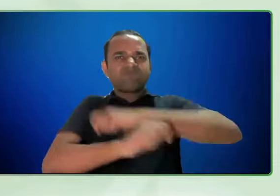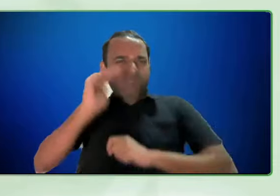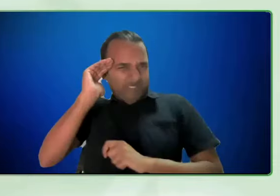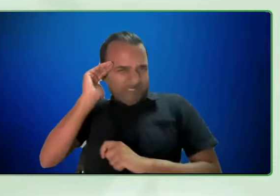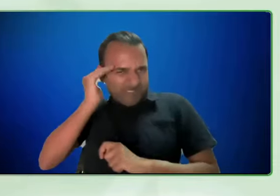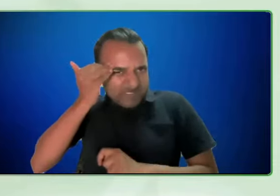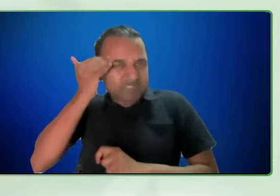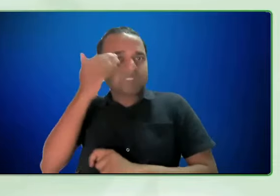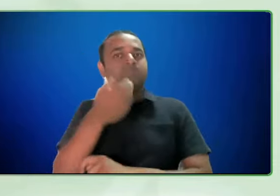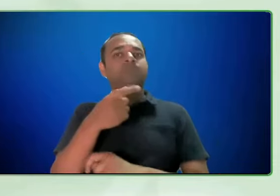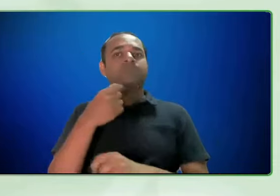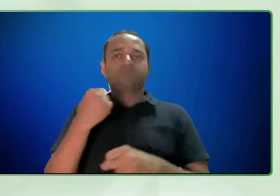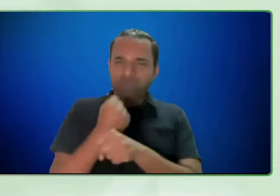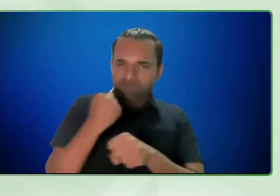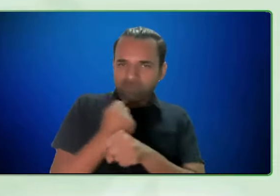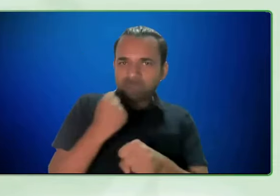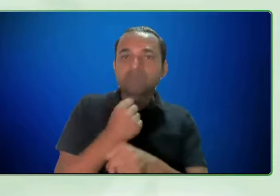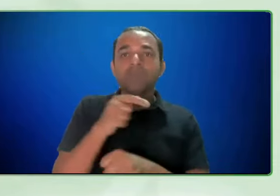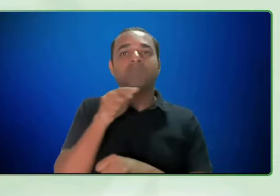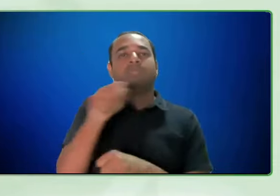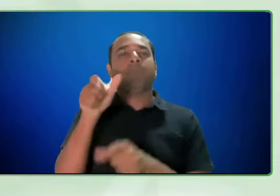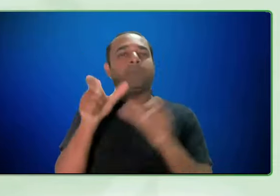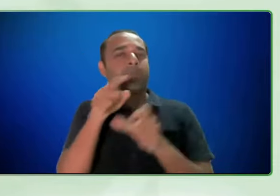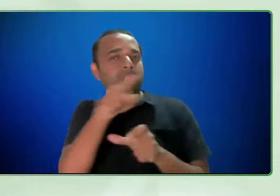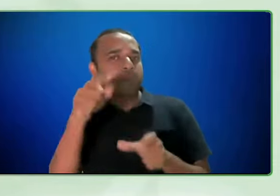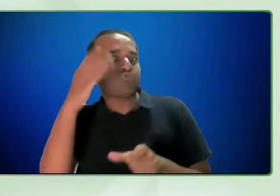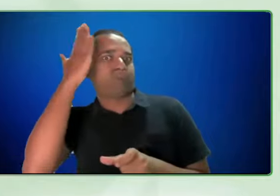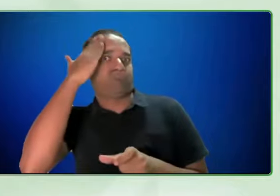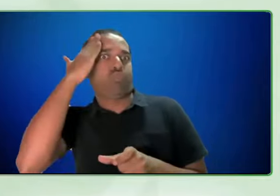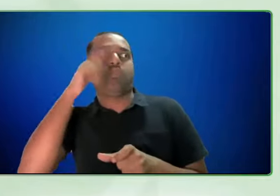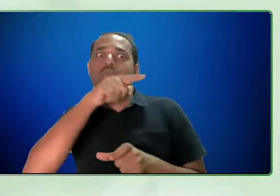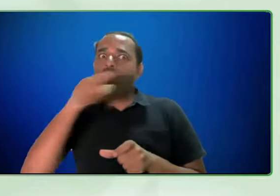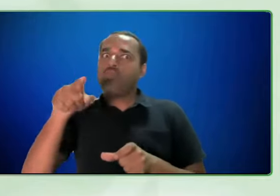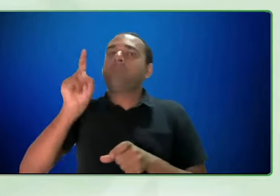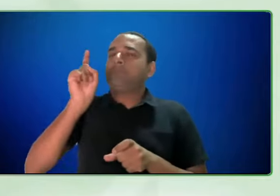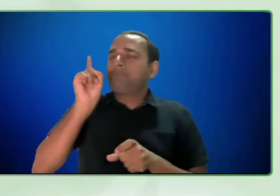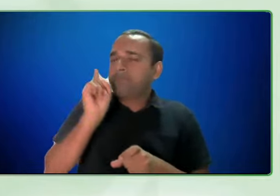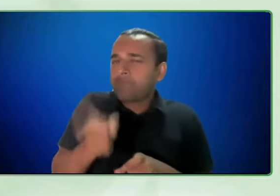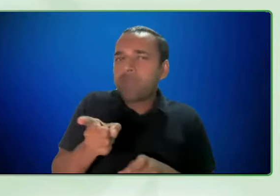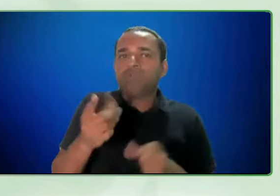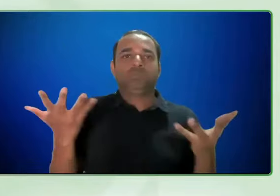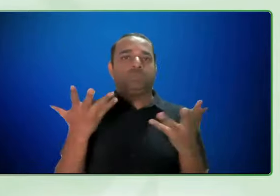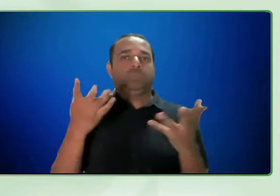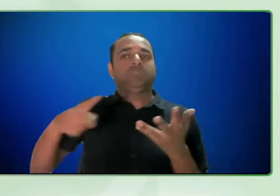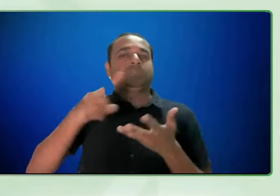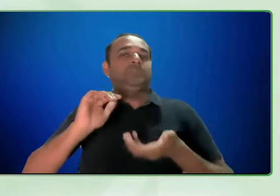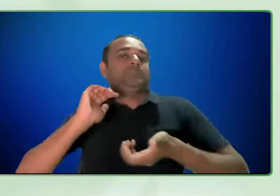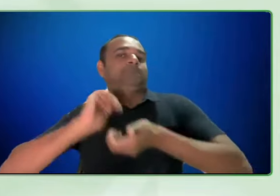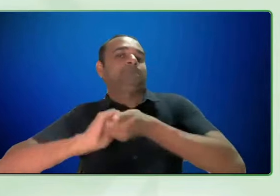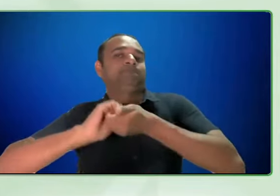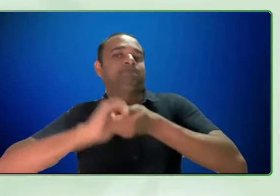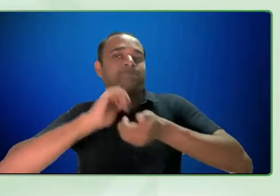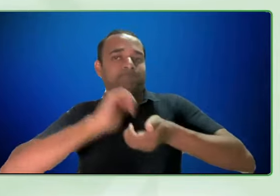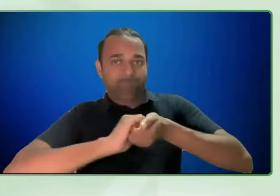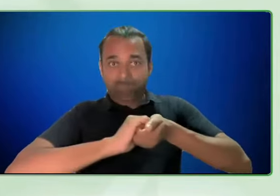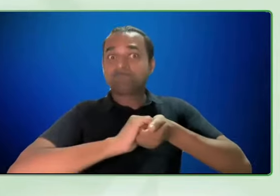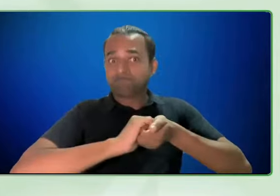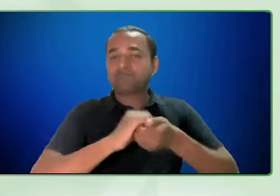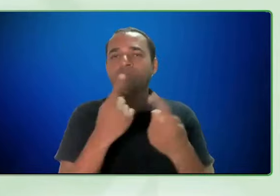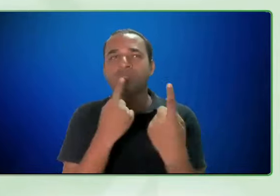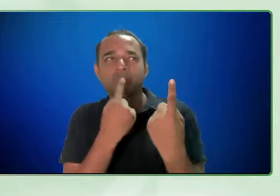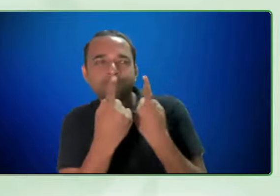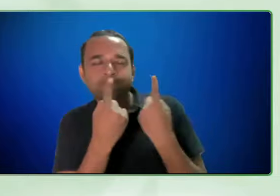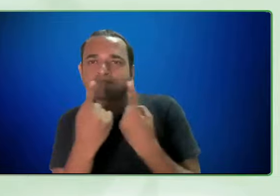you the questions. Do you have more background on your organisation and the corporation with